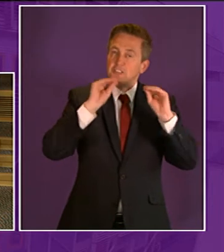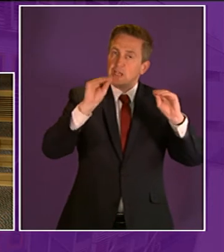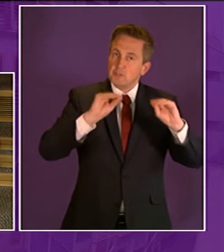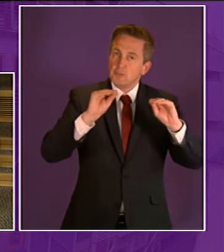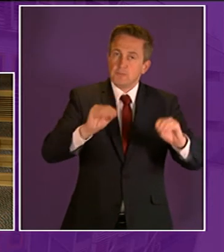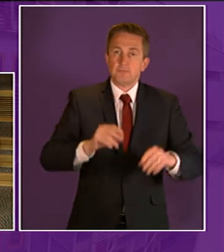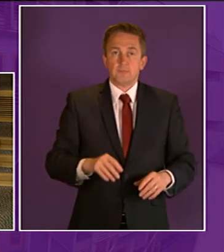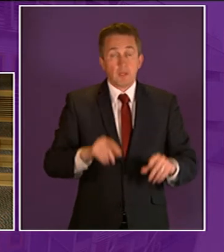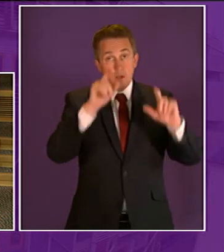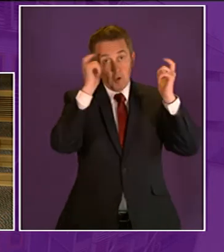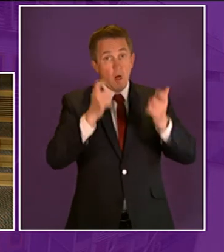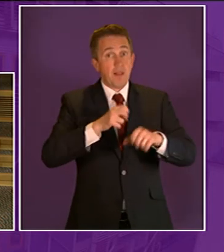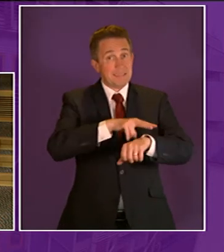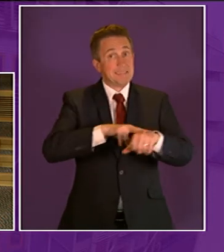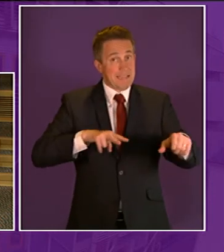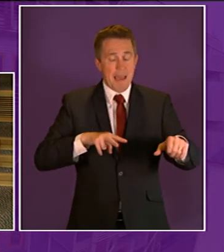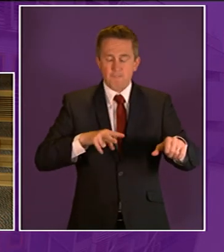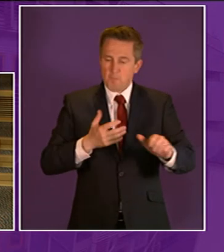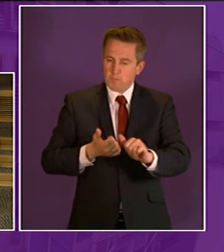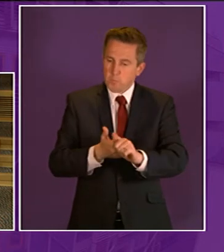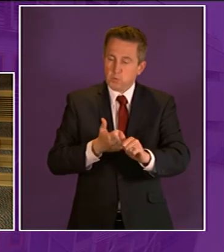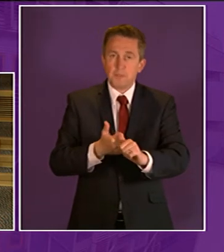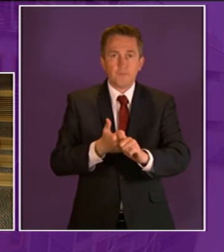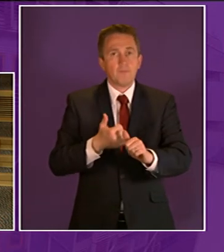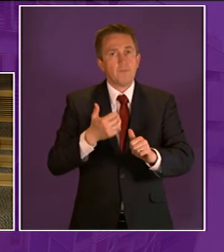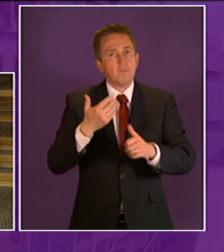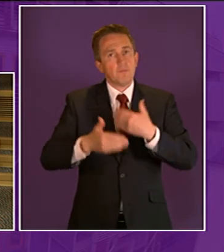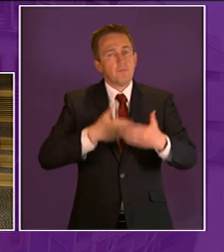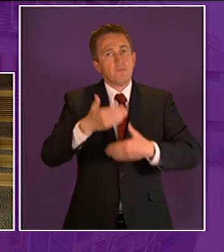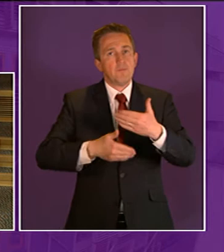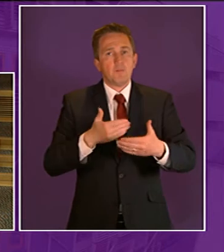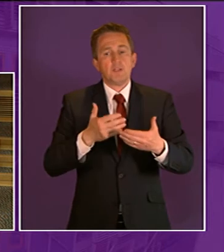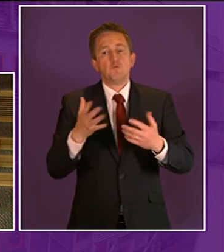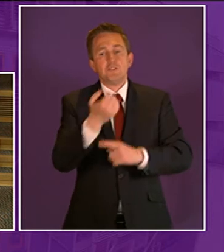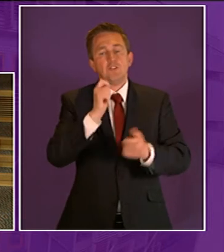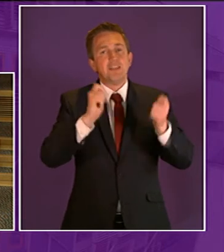College staff have played a full part in securing those necessary and beneficial changes, and